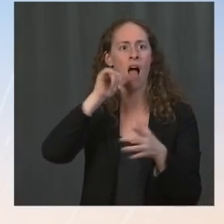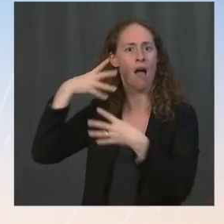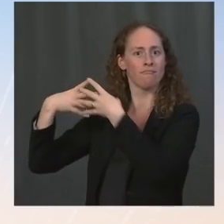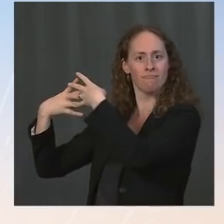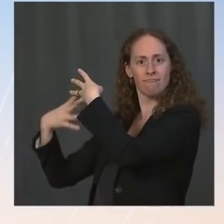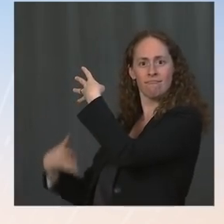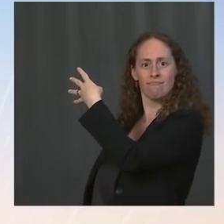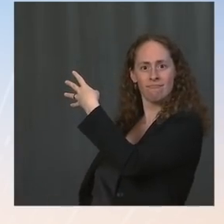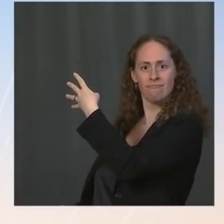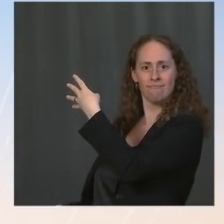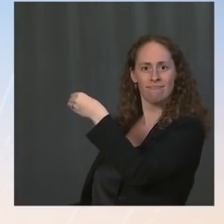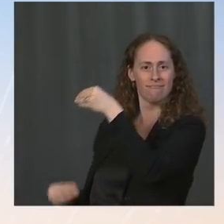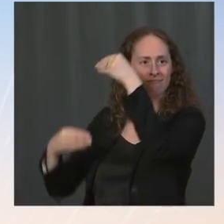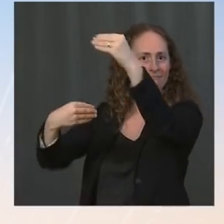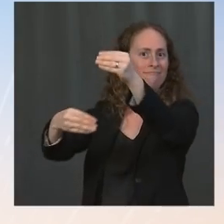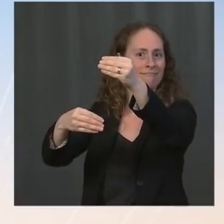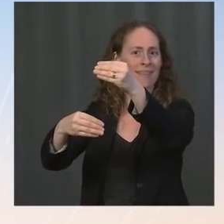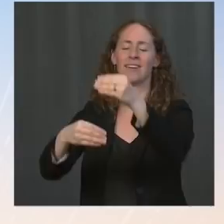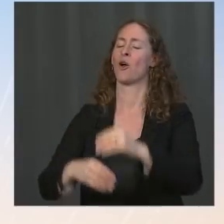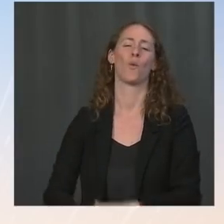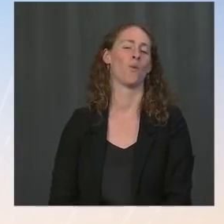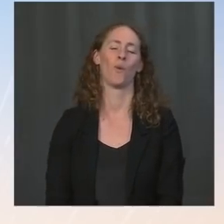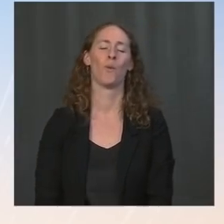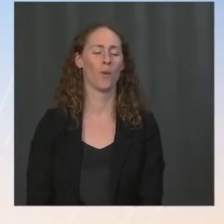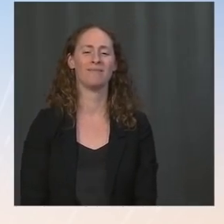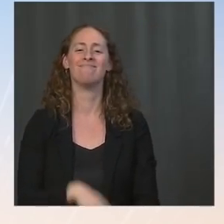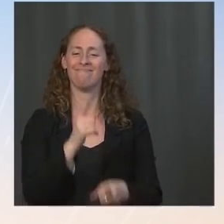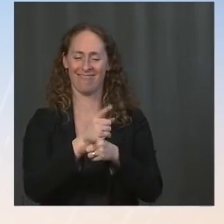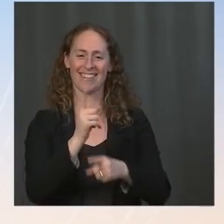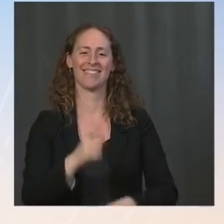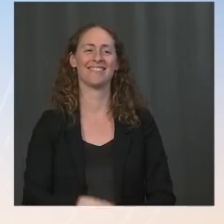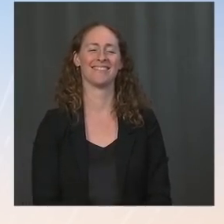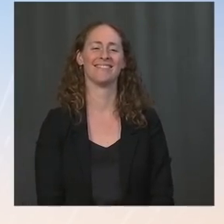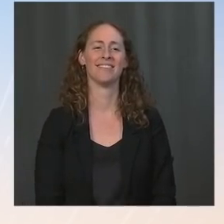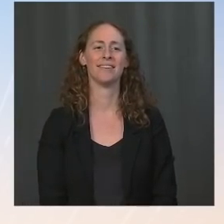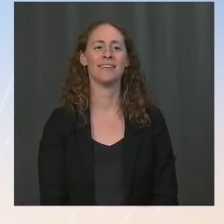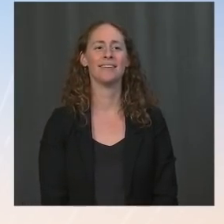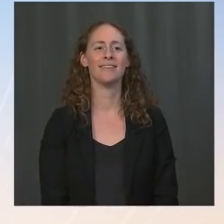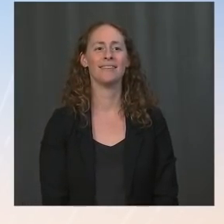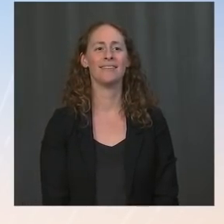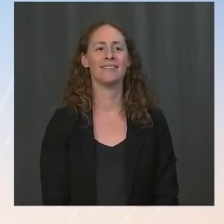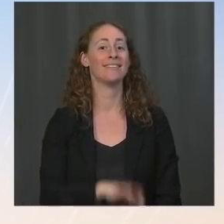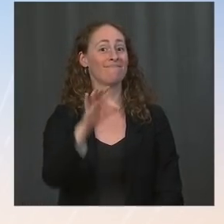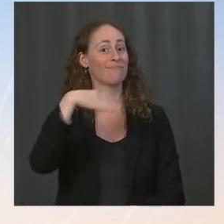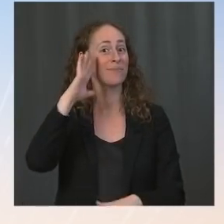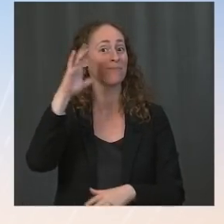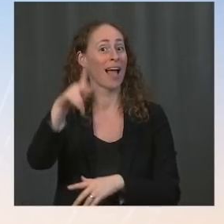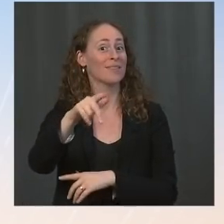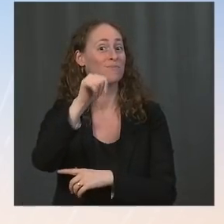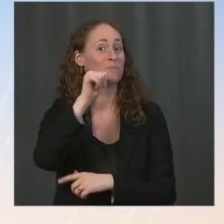The Press: Iran-related question, Jen. One Iran-related question. Ms. Psaki: I'll be back tomorrow -- The Press: Okay. Ms. Psaki: -- and I'll be here.